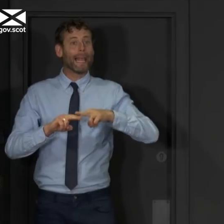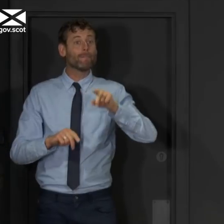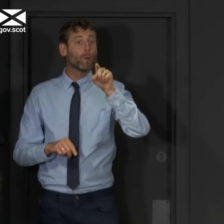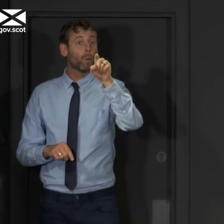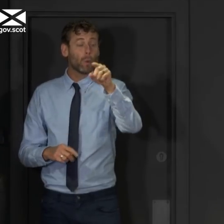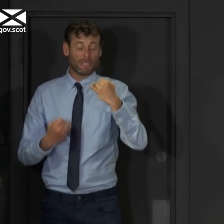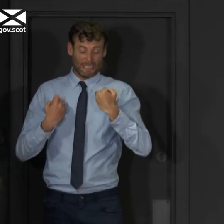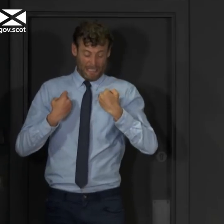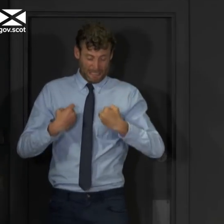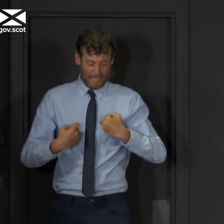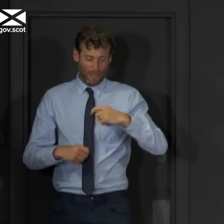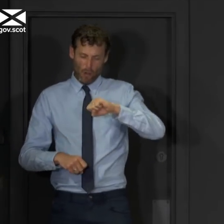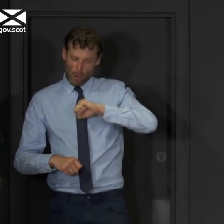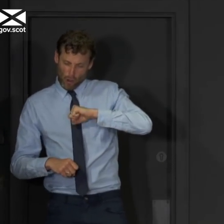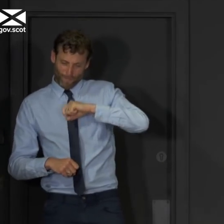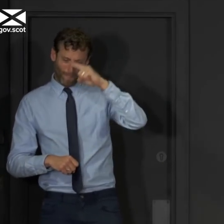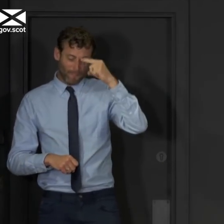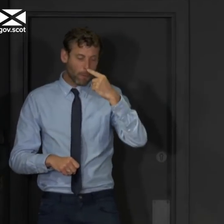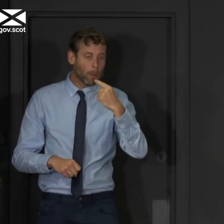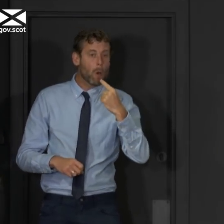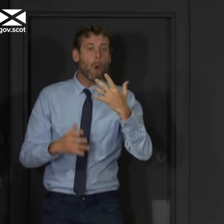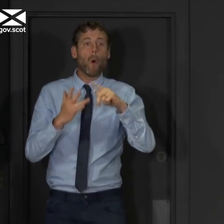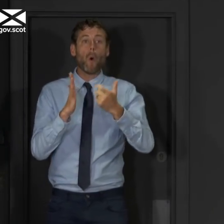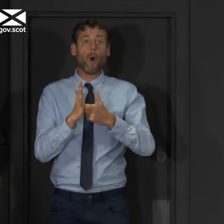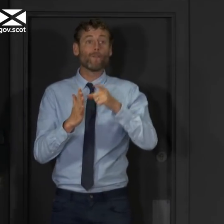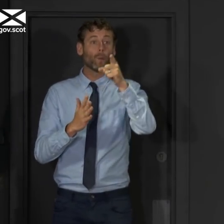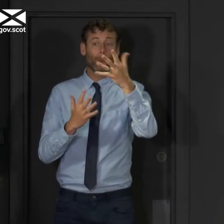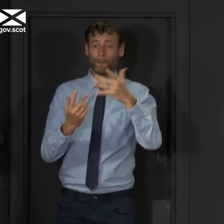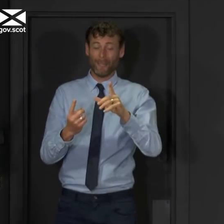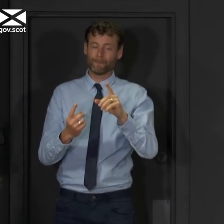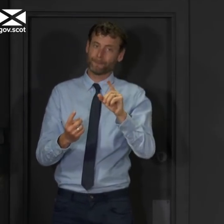actually this is the much more difficult bit, if you have been in contact with someone who